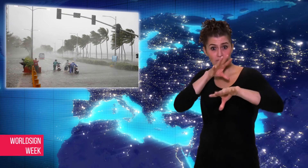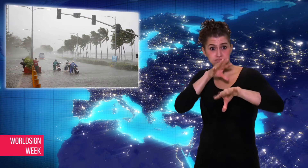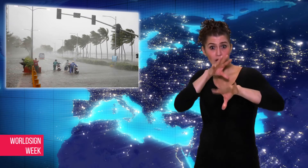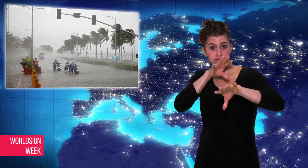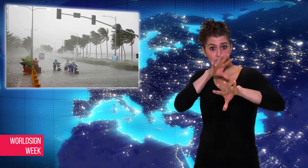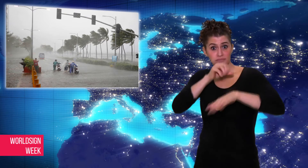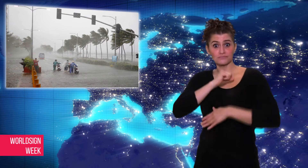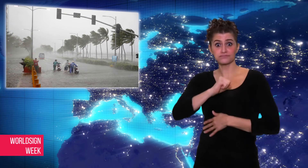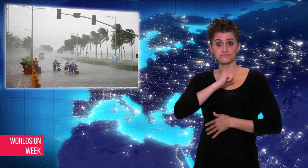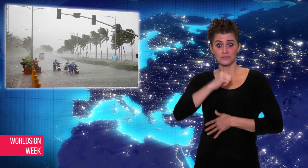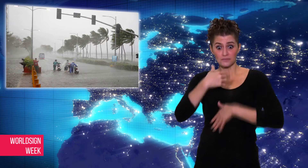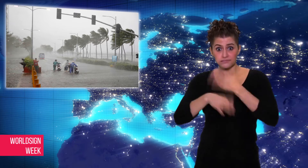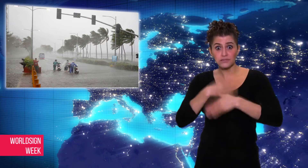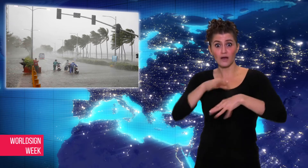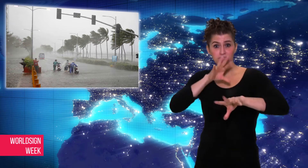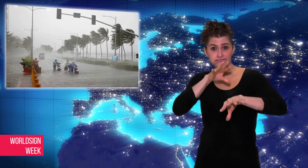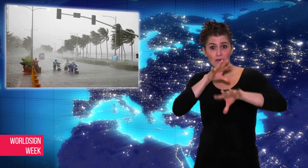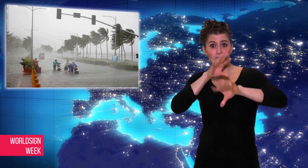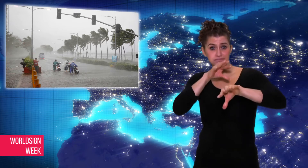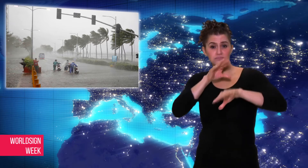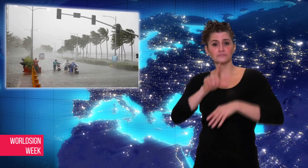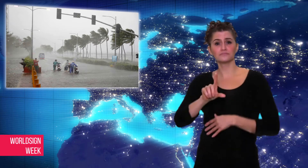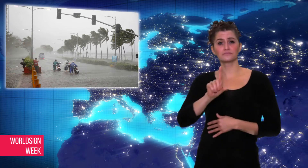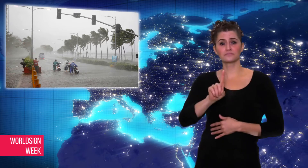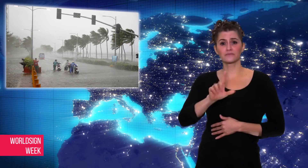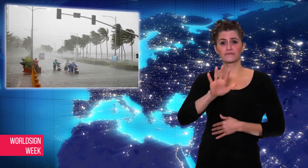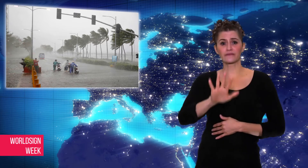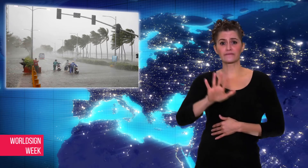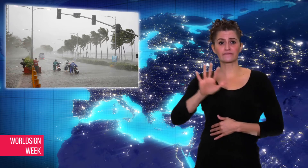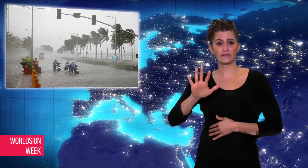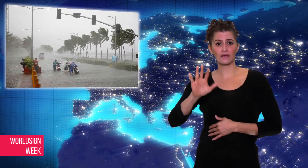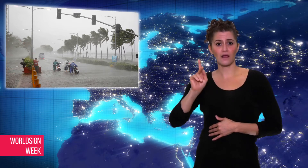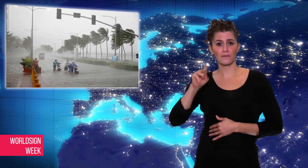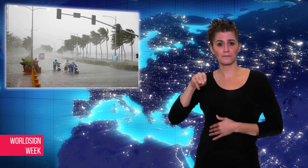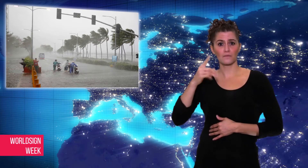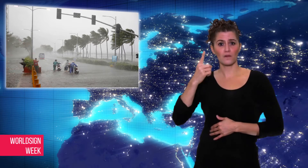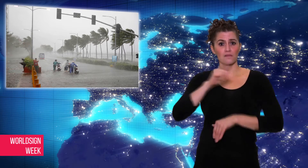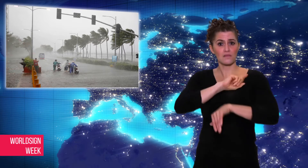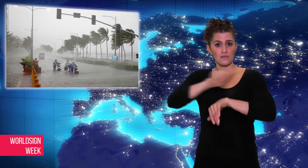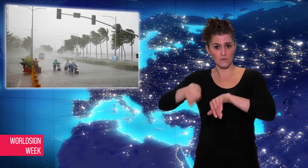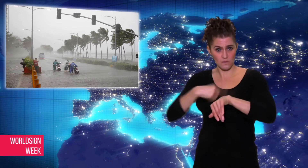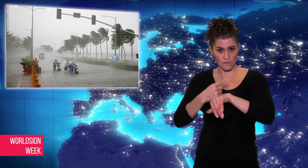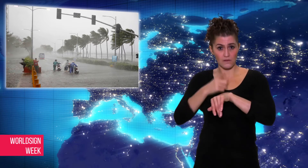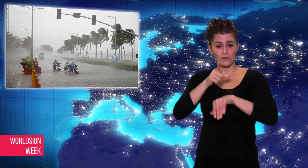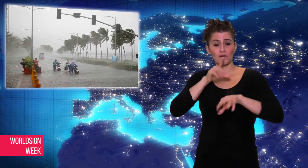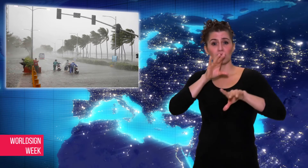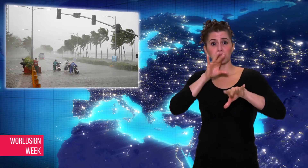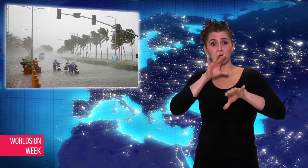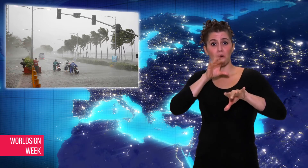brought heavy rainfalls and storm